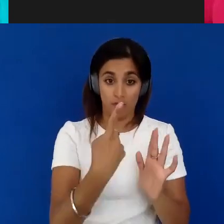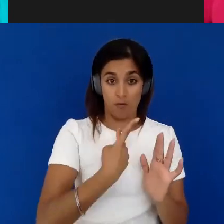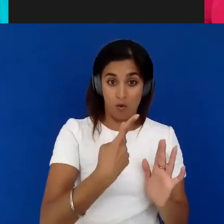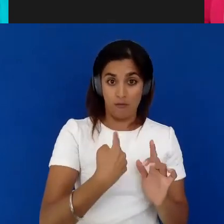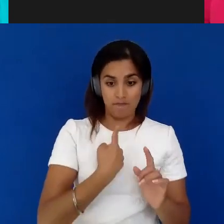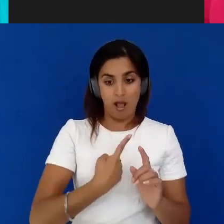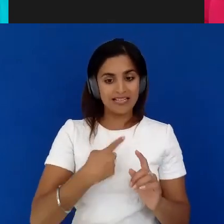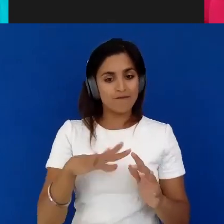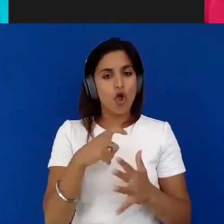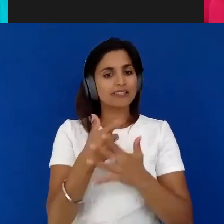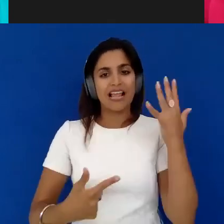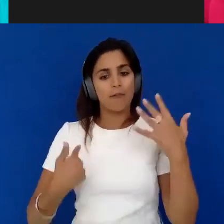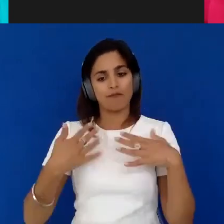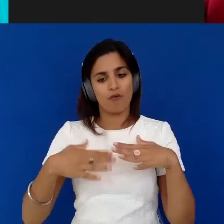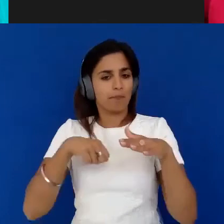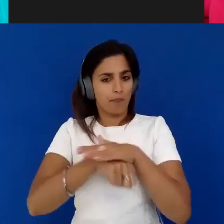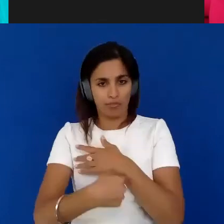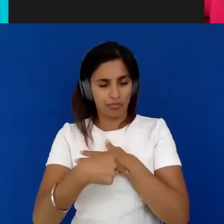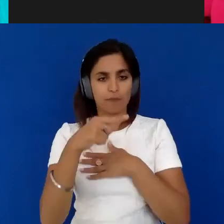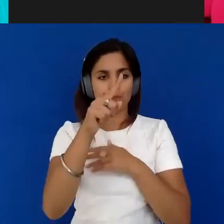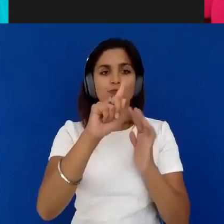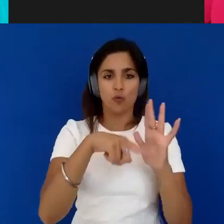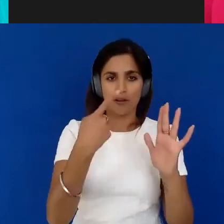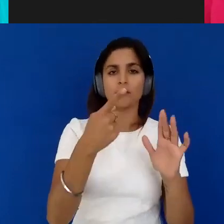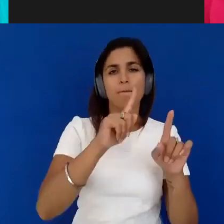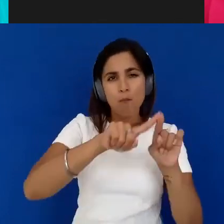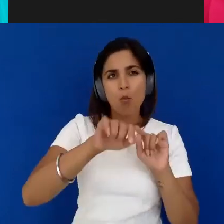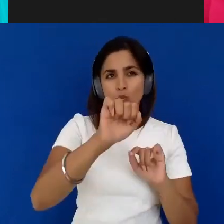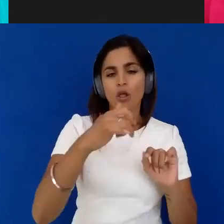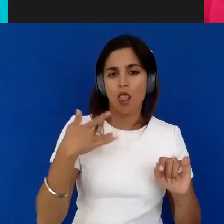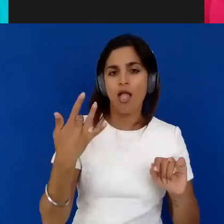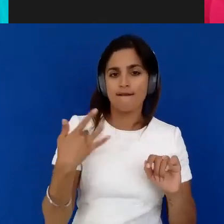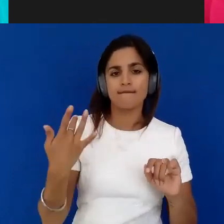life Jumoke has been disabled most of her life and one of the things that we